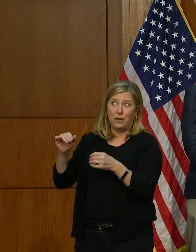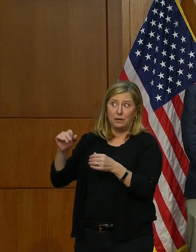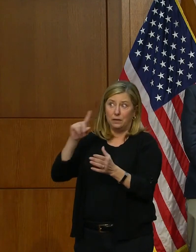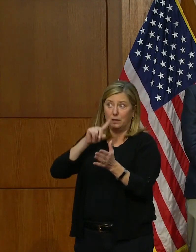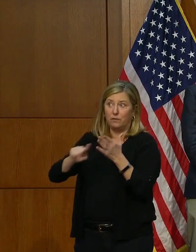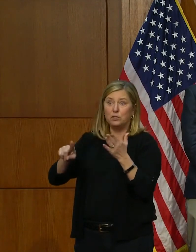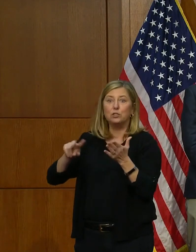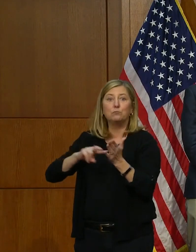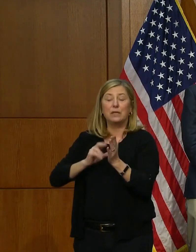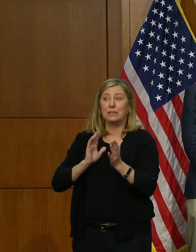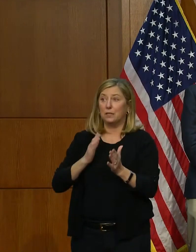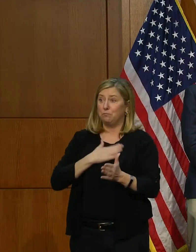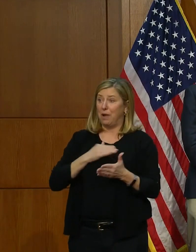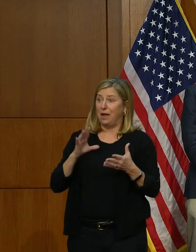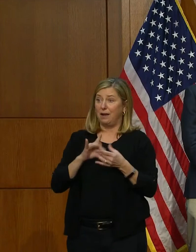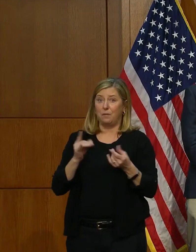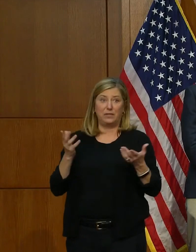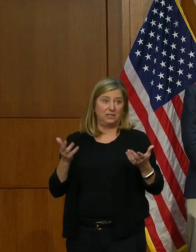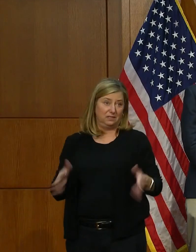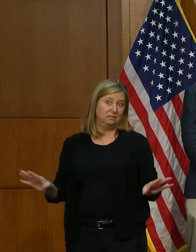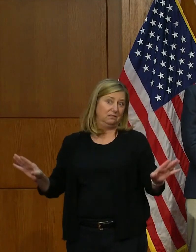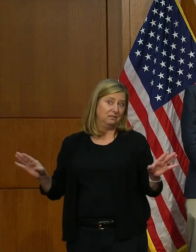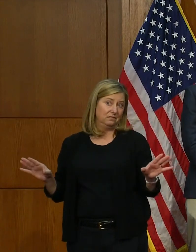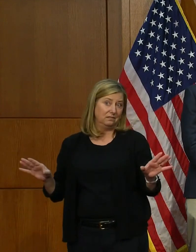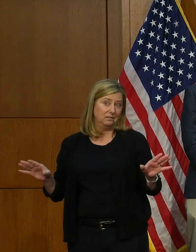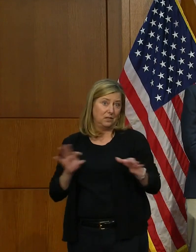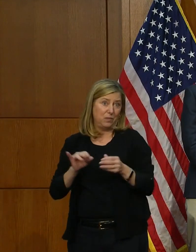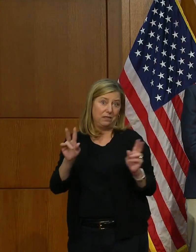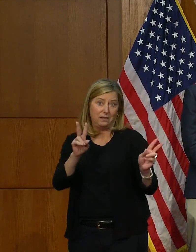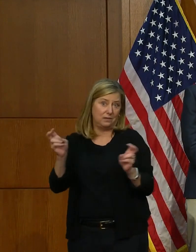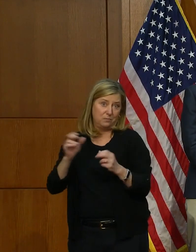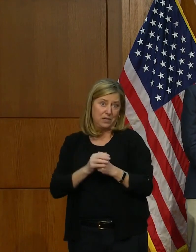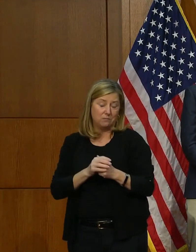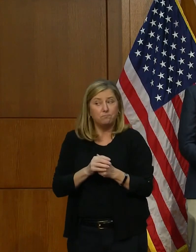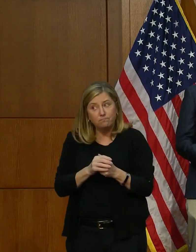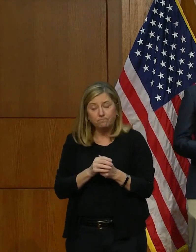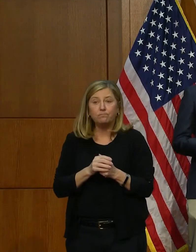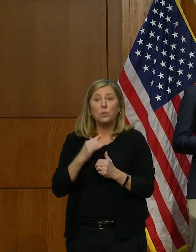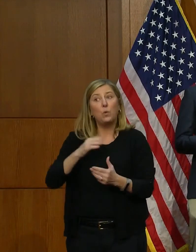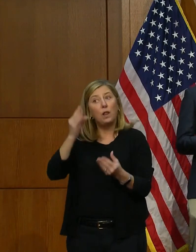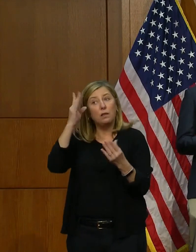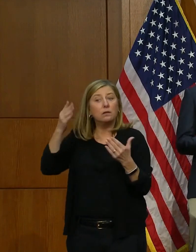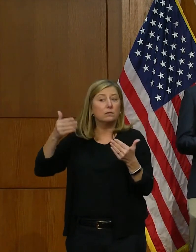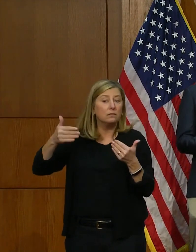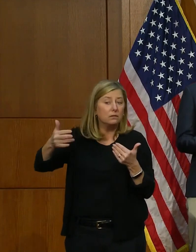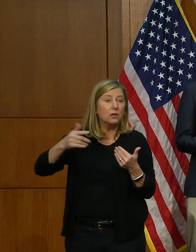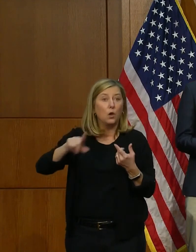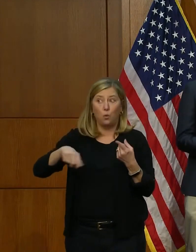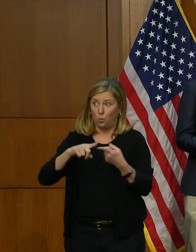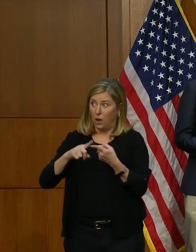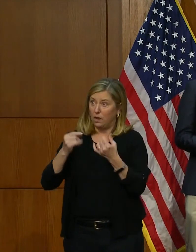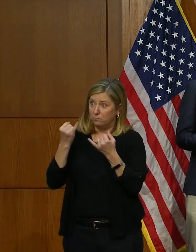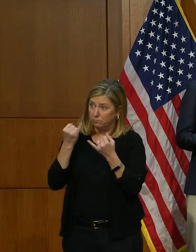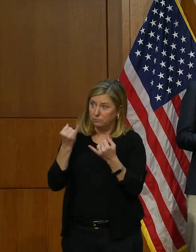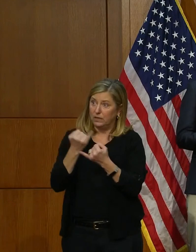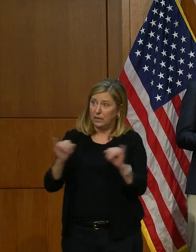BECAUSE WE HAVE CALLED ON AN INDEPENDENT INVESTIGATION THAT IS GOING TO BE IT FOR THE COMMENTARY THAT WE PROVIDE ON